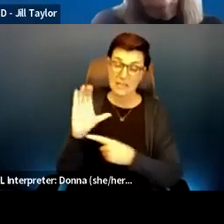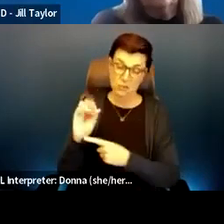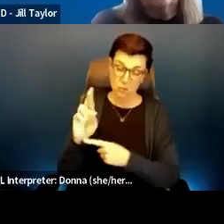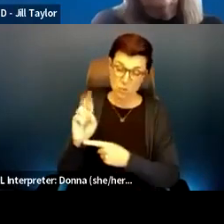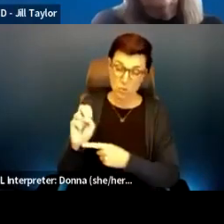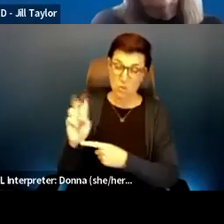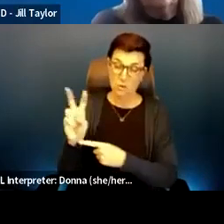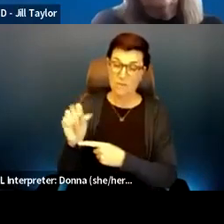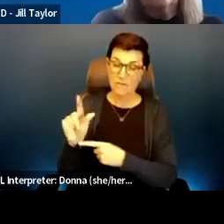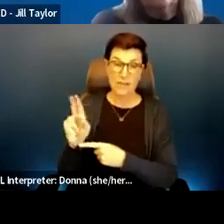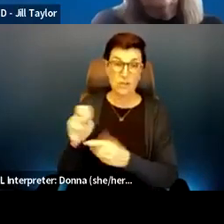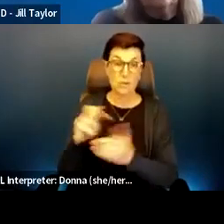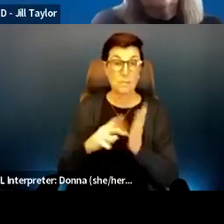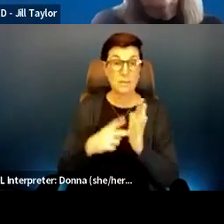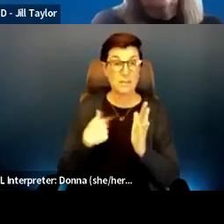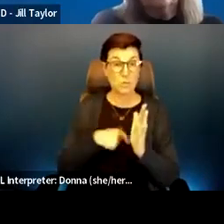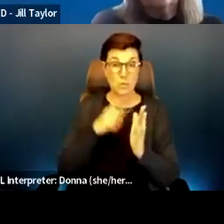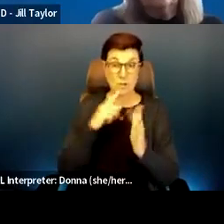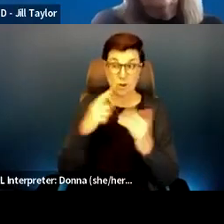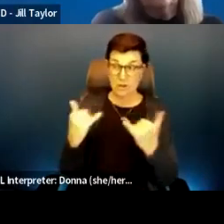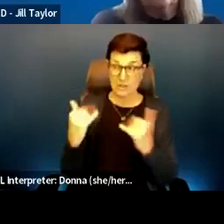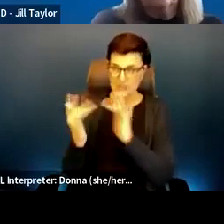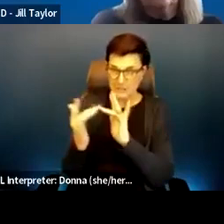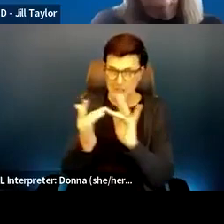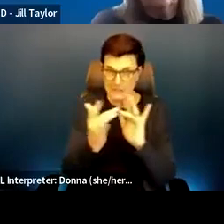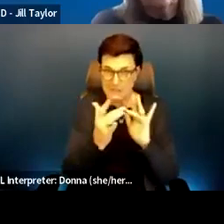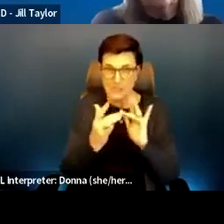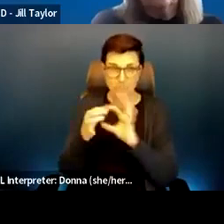across the agency to address just this thing you mentioned.